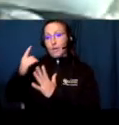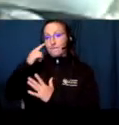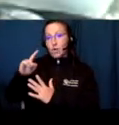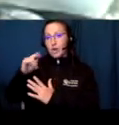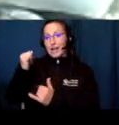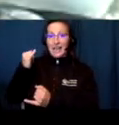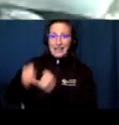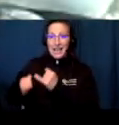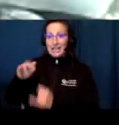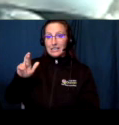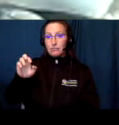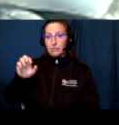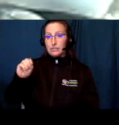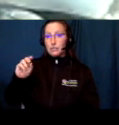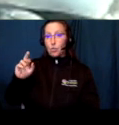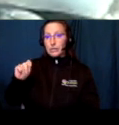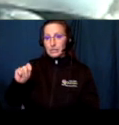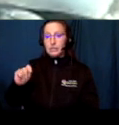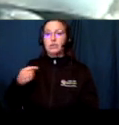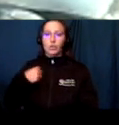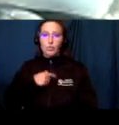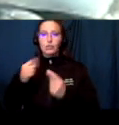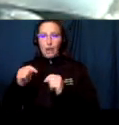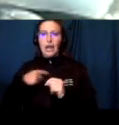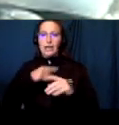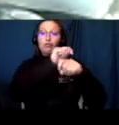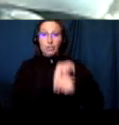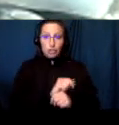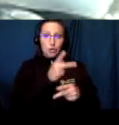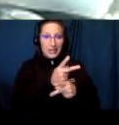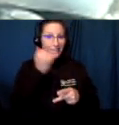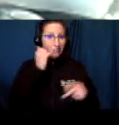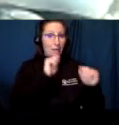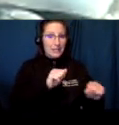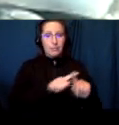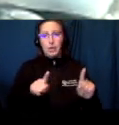get families back into traditional care whenever possible but I feel like that's a super important